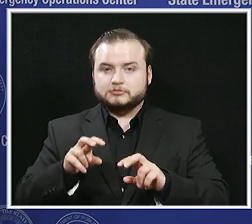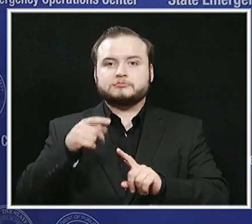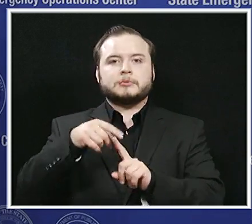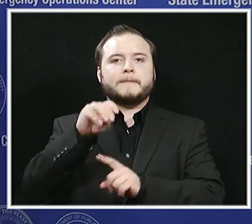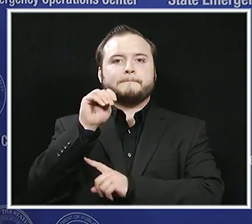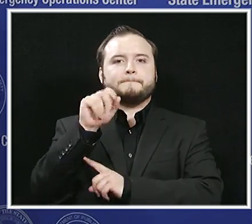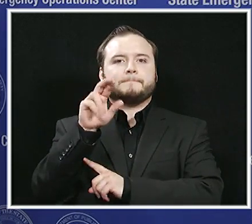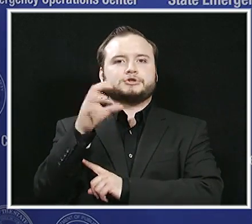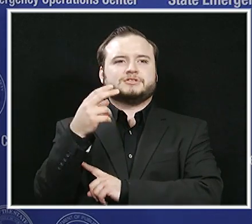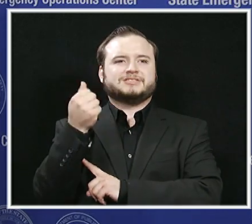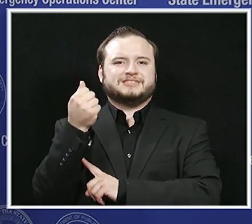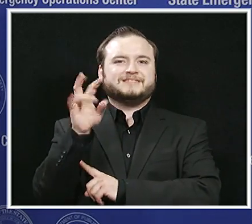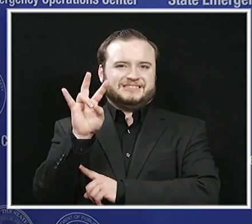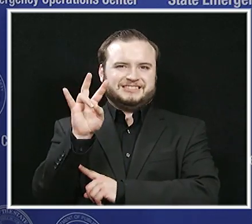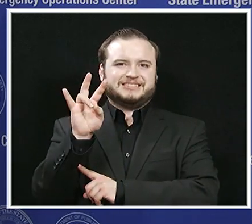hopped on this first and that model was finished